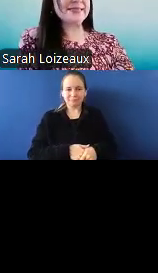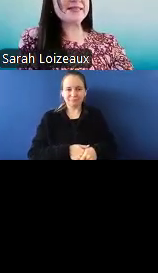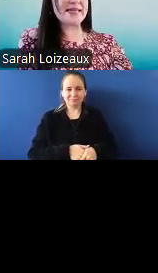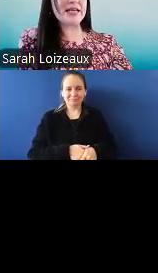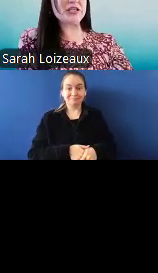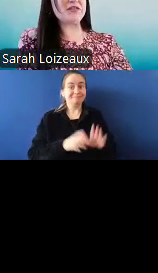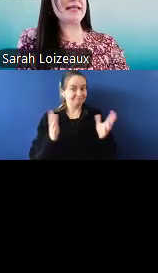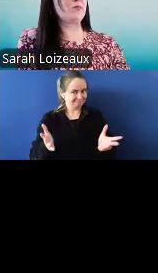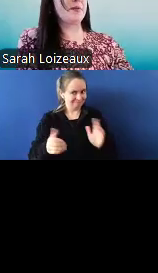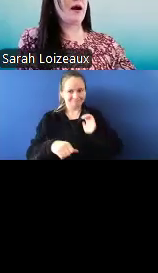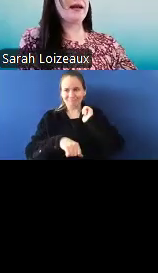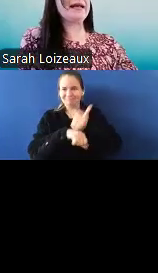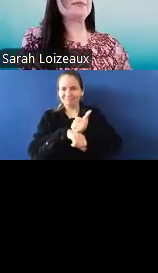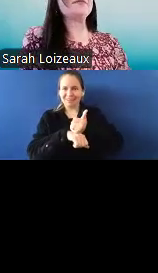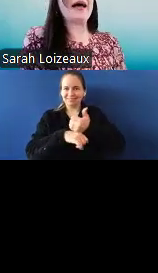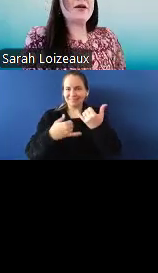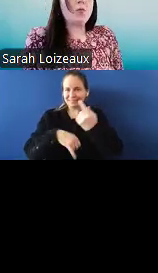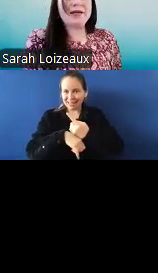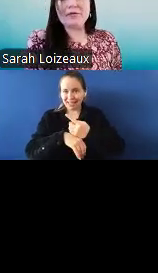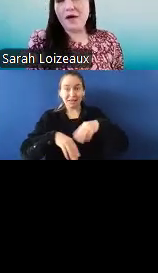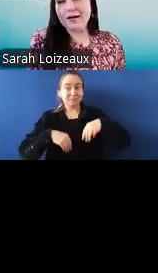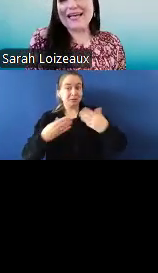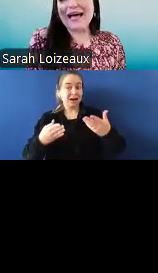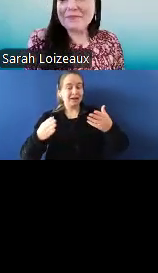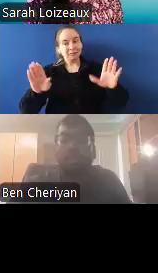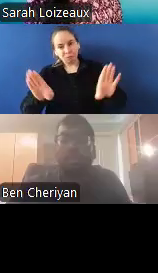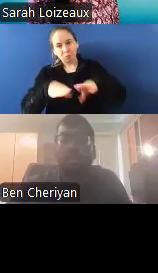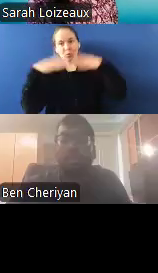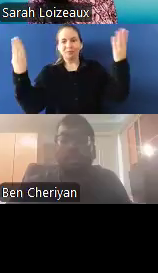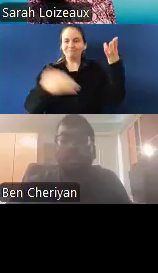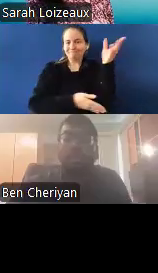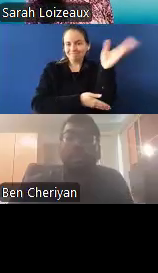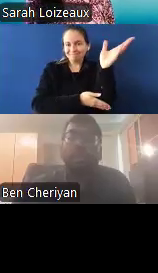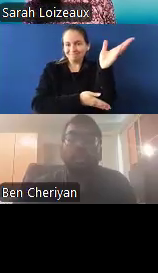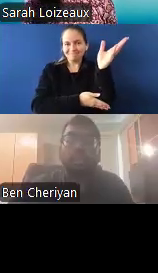set the stage for today's webinar and to provide opening remarks, I'm pleased to introduce one of